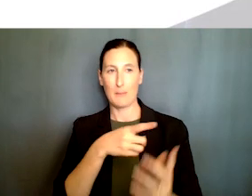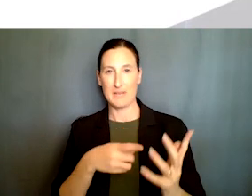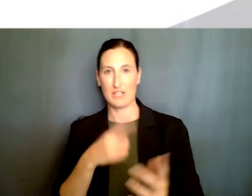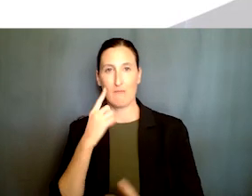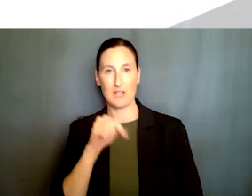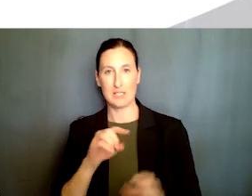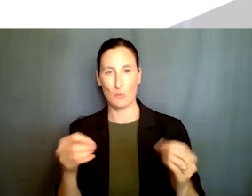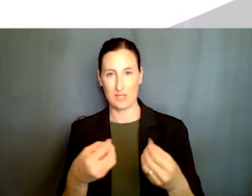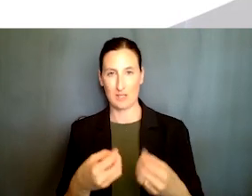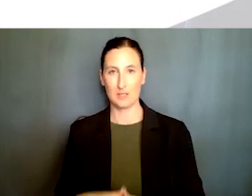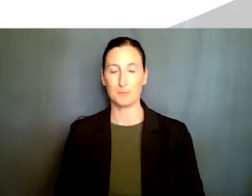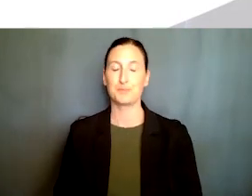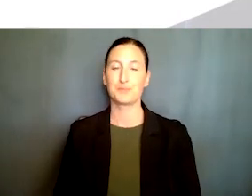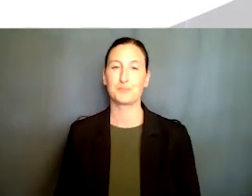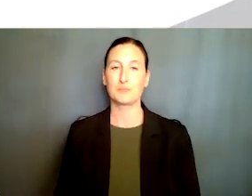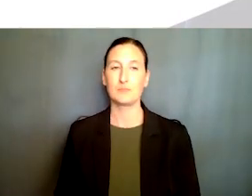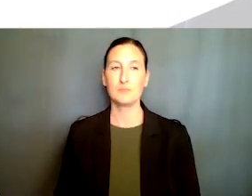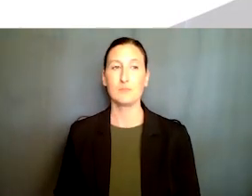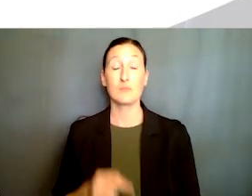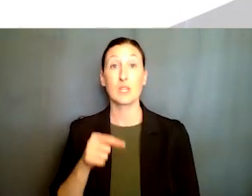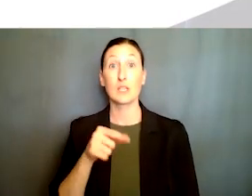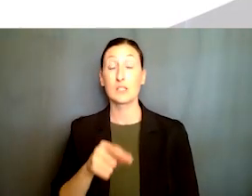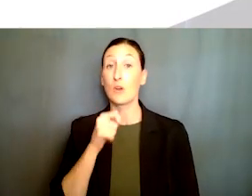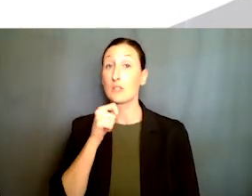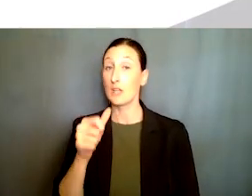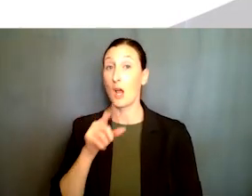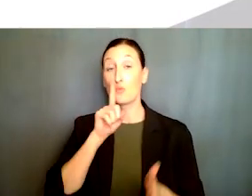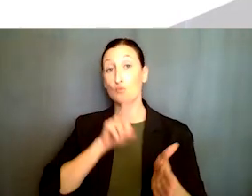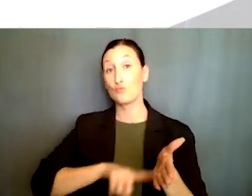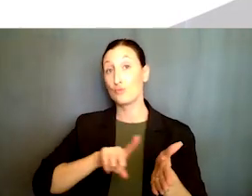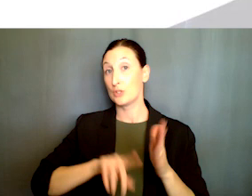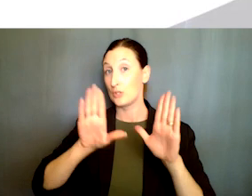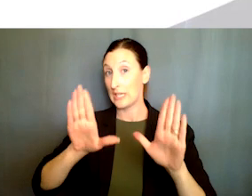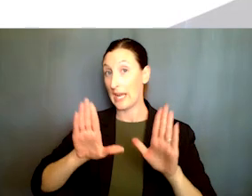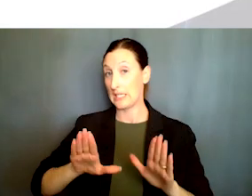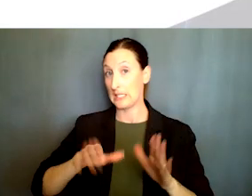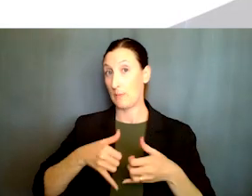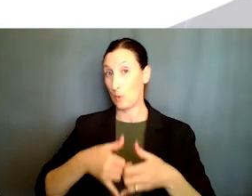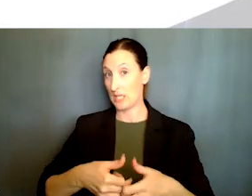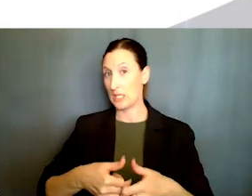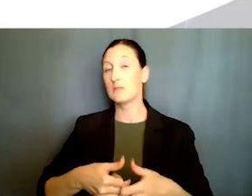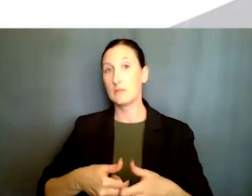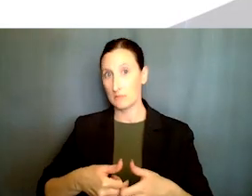So the point is these are excellent research excellence prizes. They need to be differently comprehensive